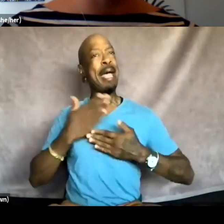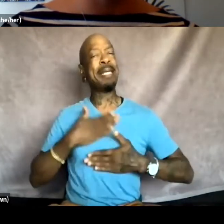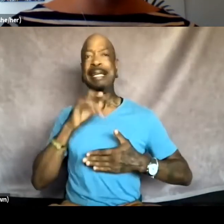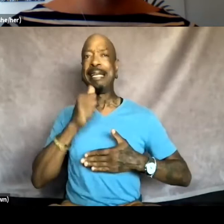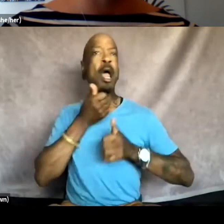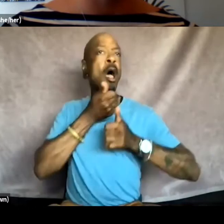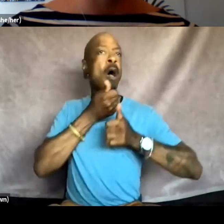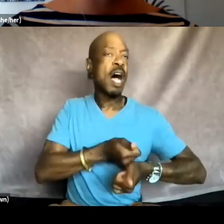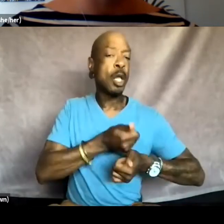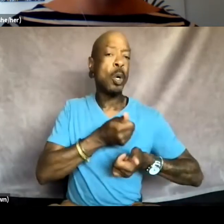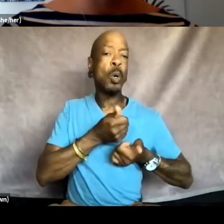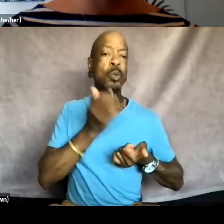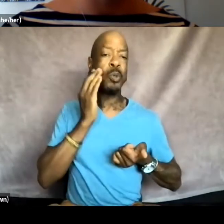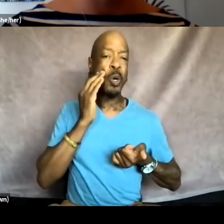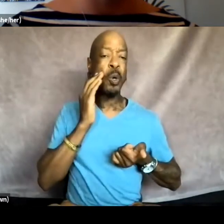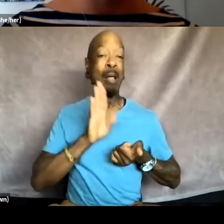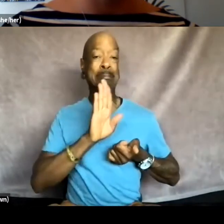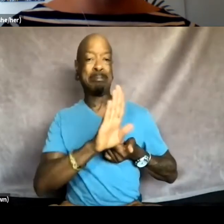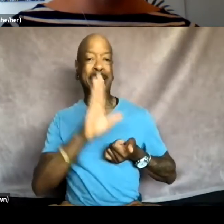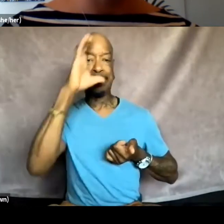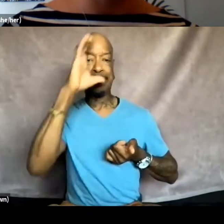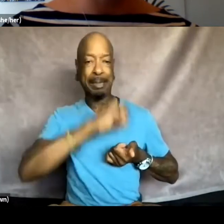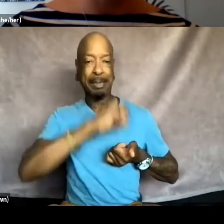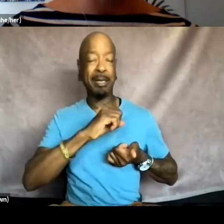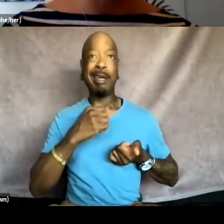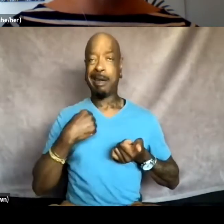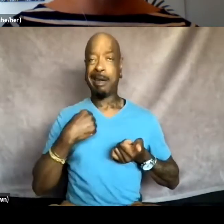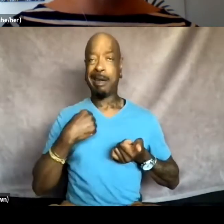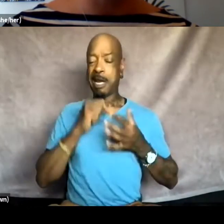the assumption that I'm not worthy because I'm not like you.